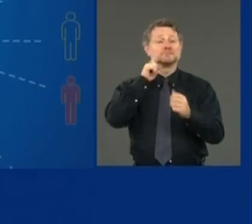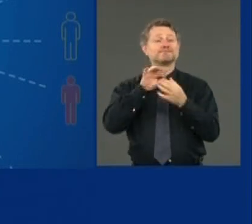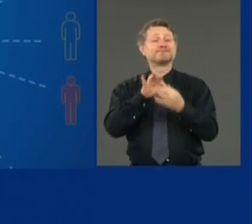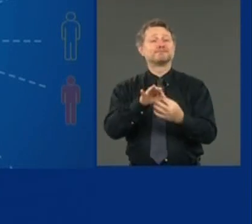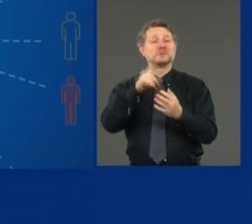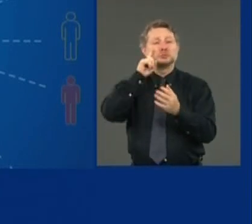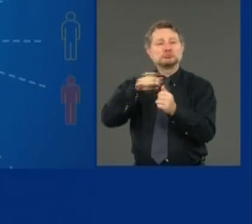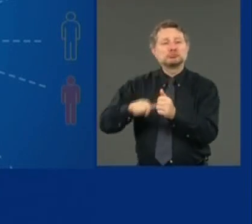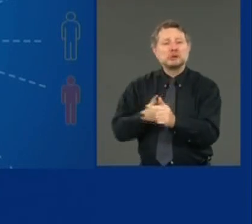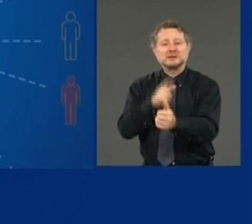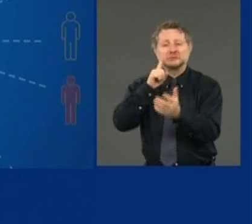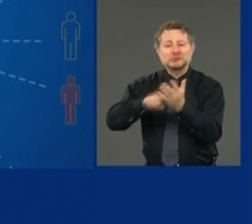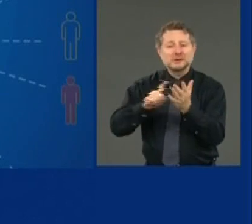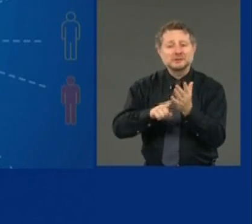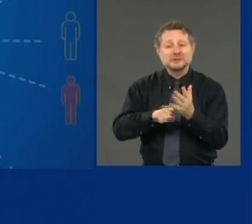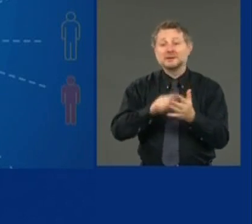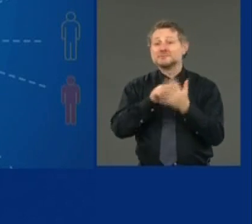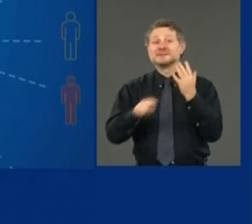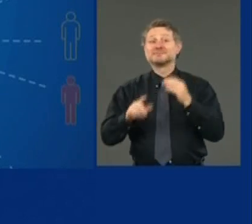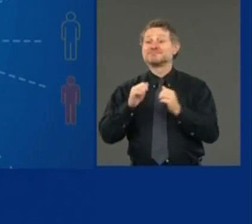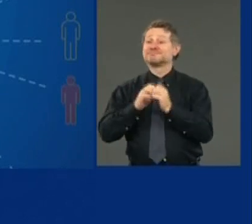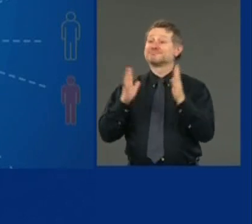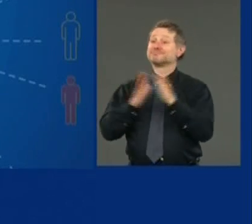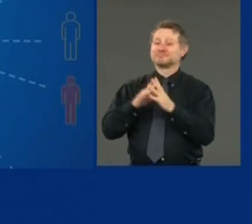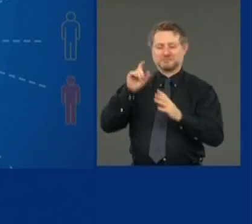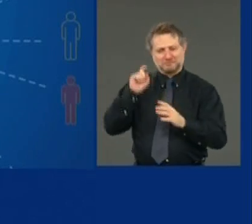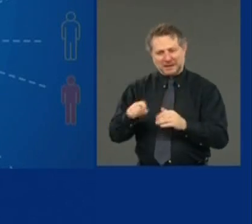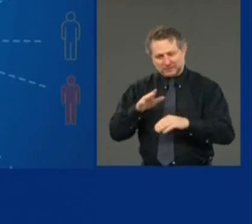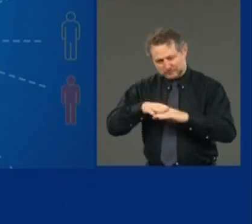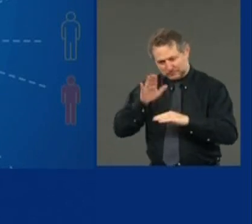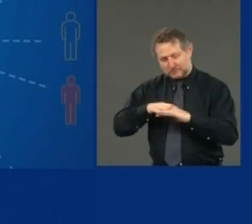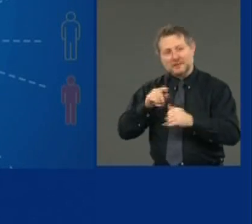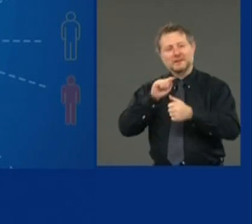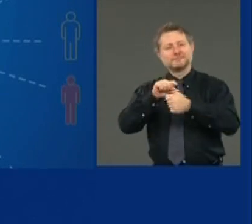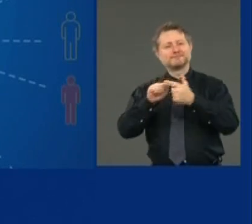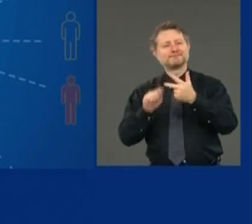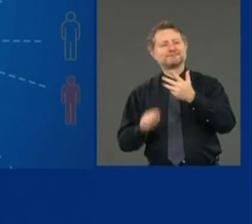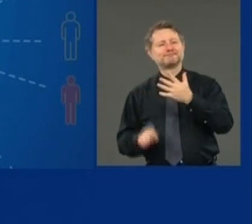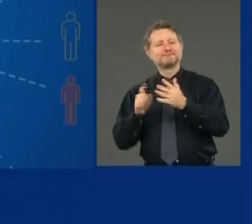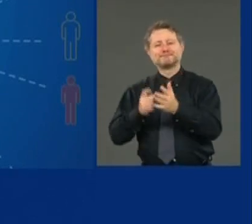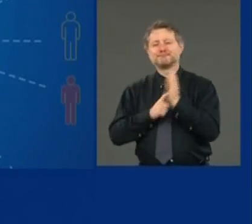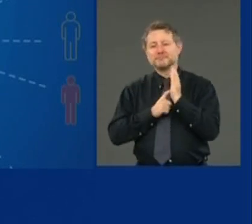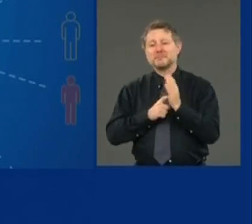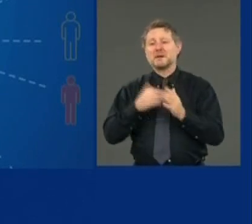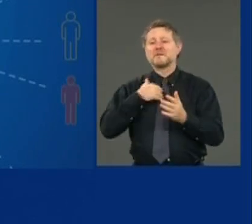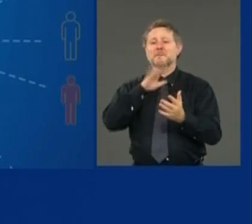CLOSEST TO YOU. IN TERMS OF TRACING, ALL THE REASONS THAT HAVE COME ONLINE